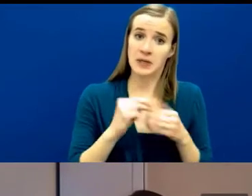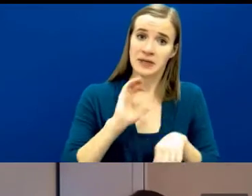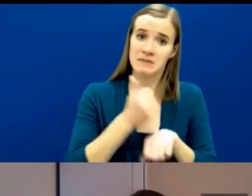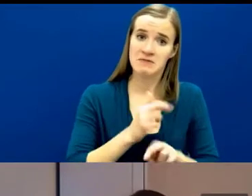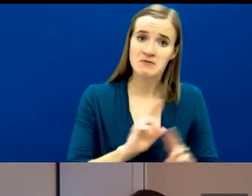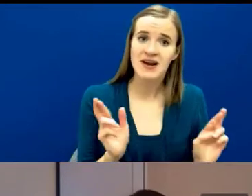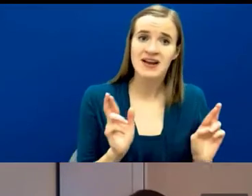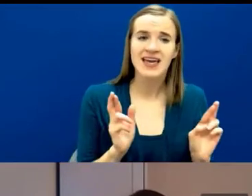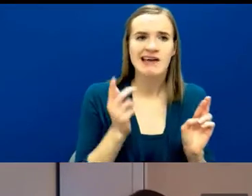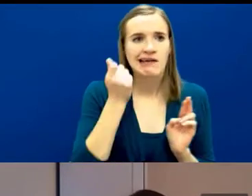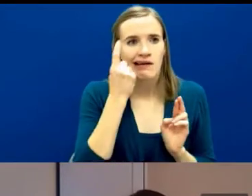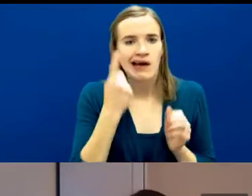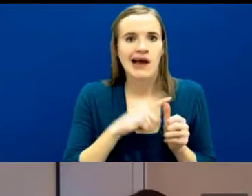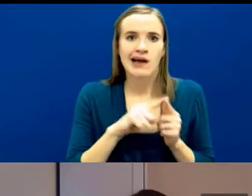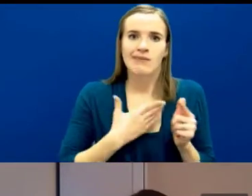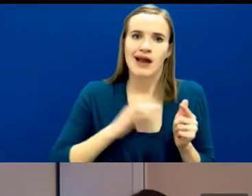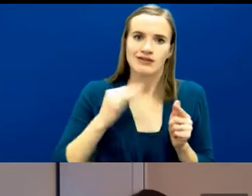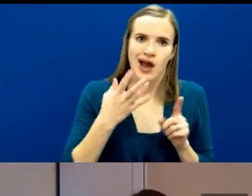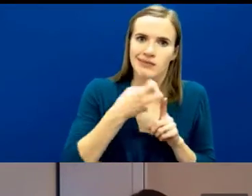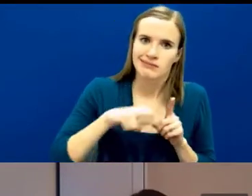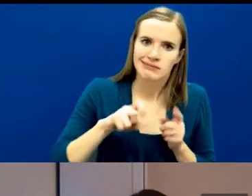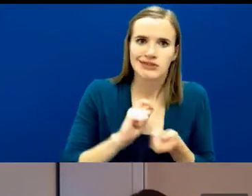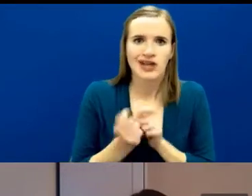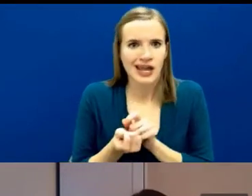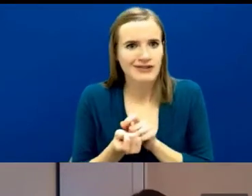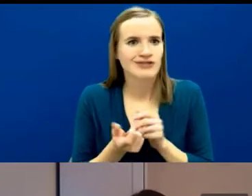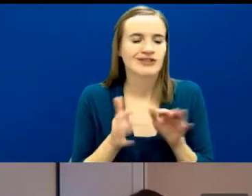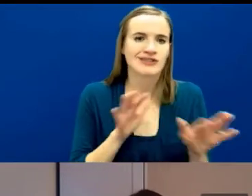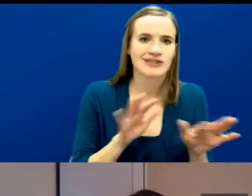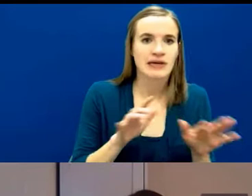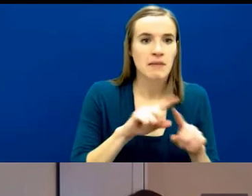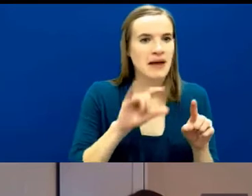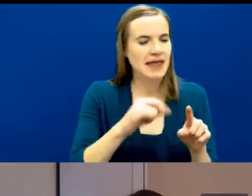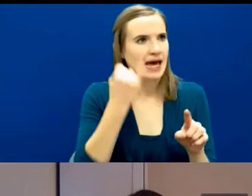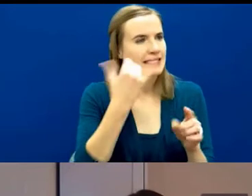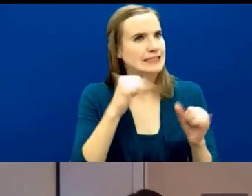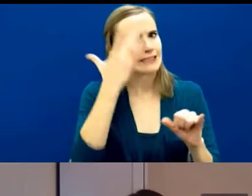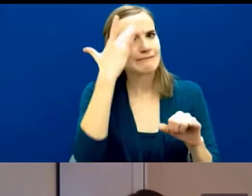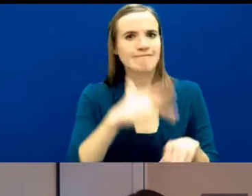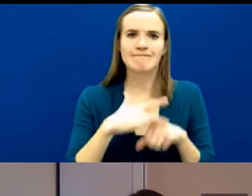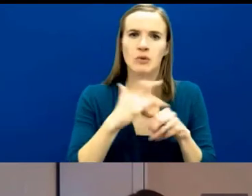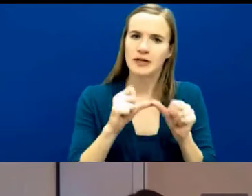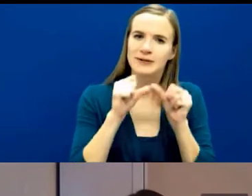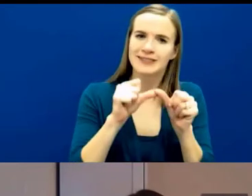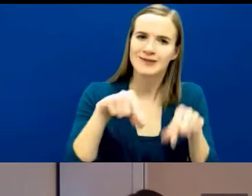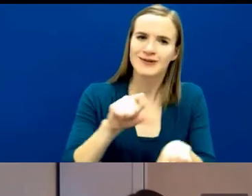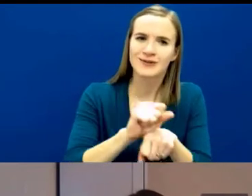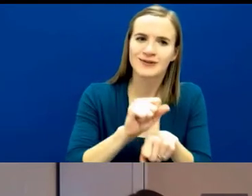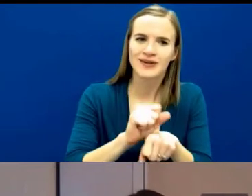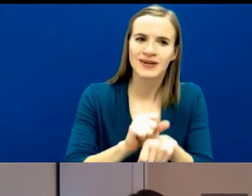issue. But it it's an idea that won't let me go. Jennifer: And I completely understand where you're coming from. And this is